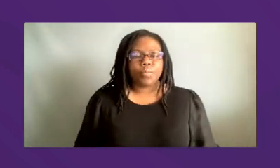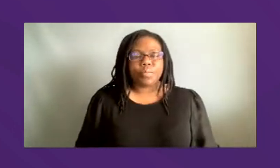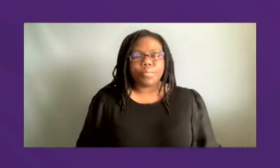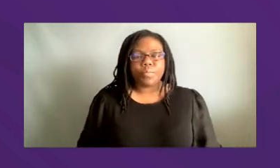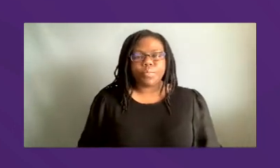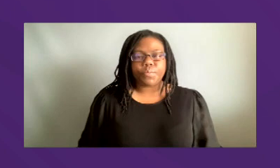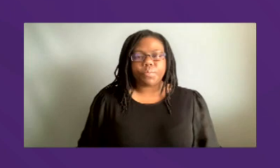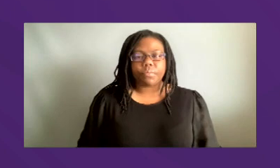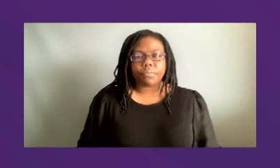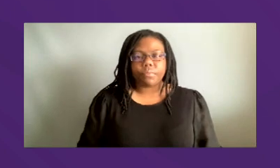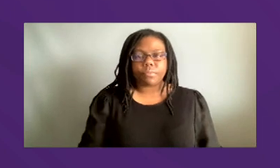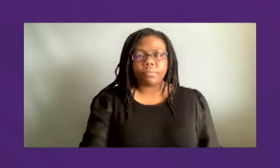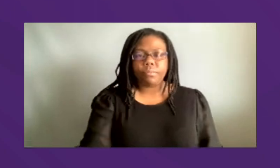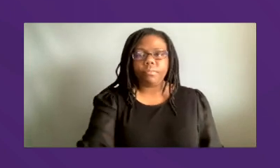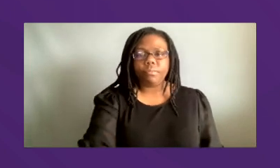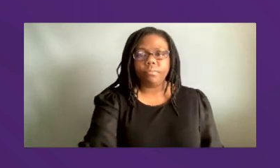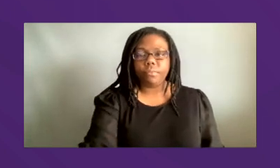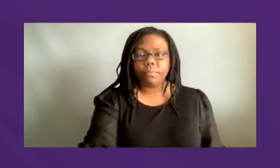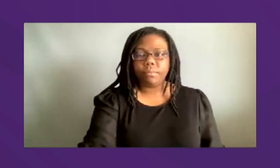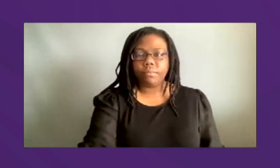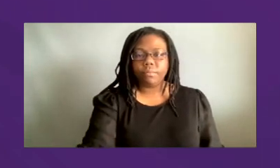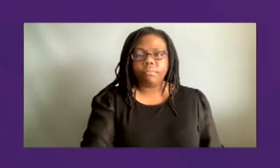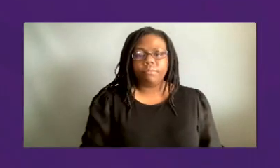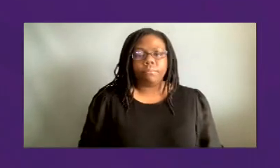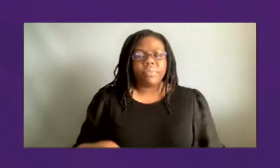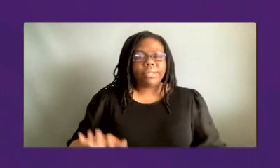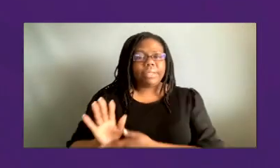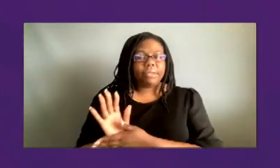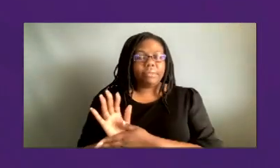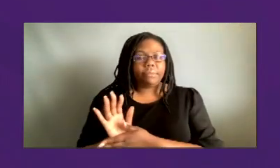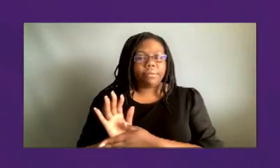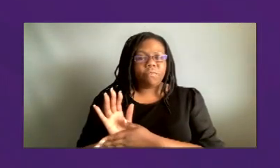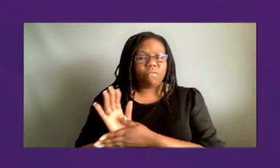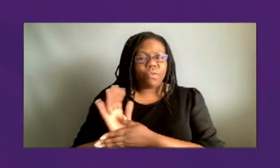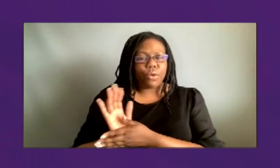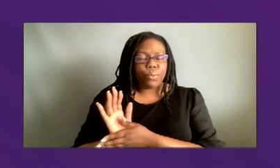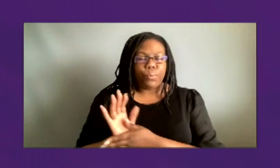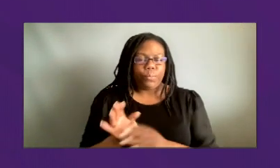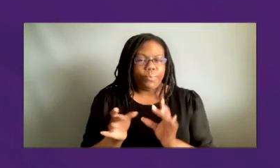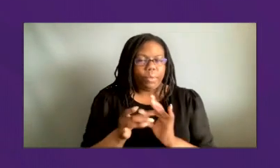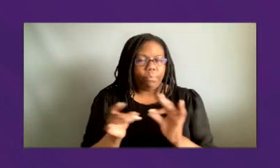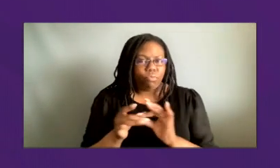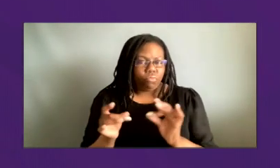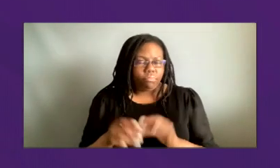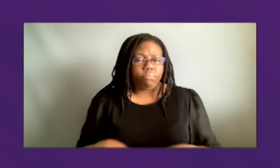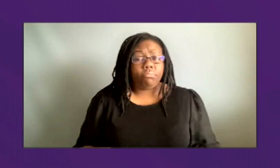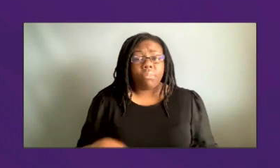It happened, but nobody really cared. It wasn't like oh, remember that time last